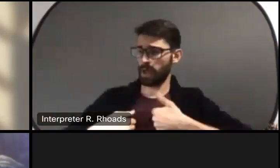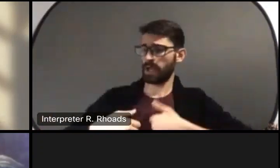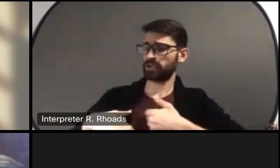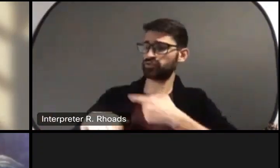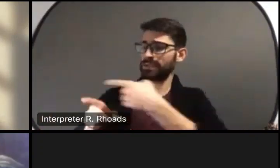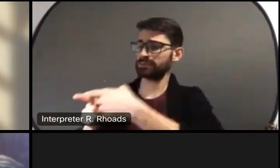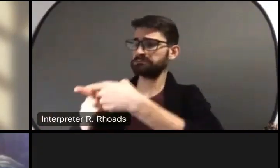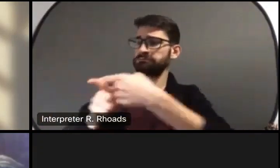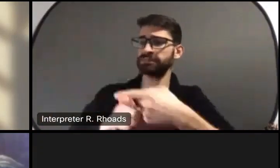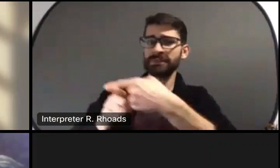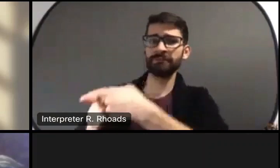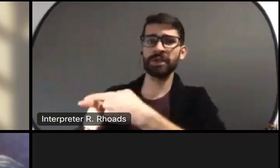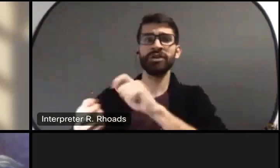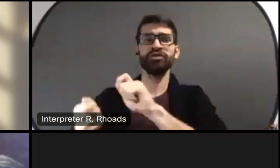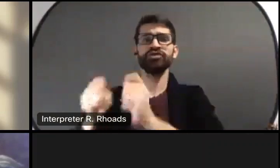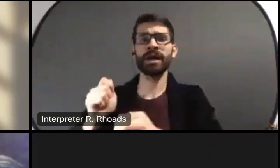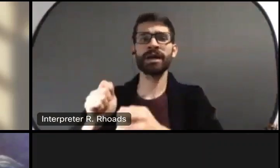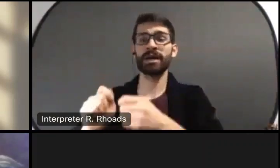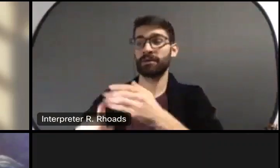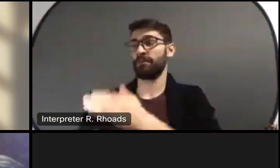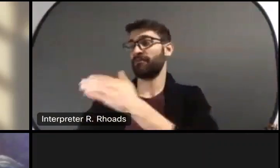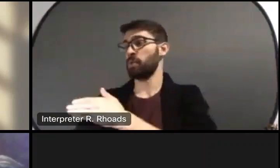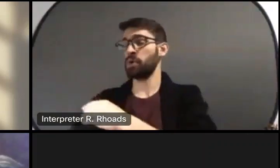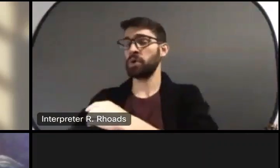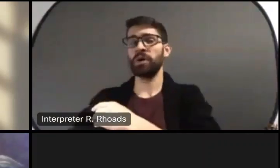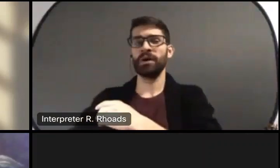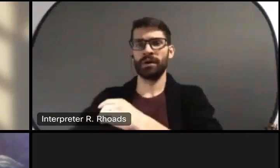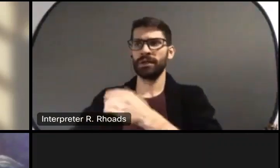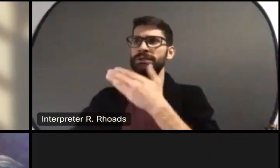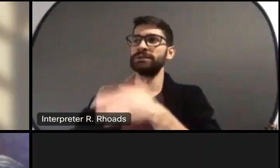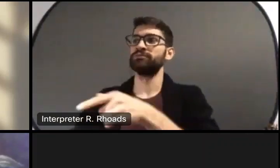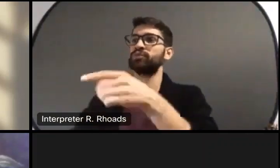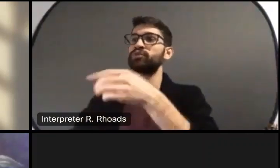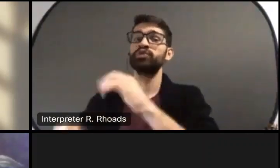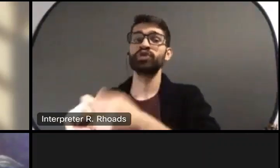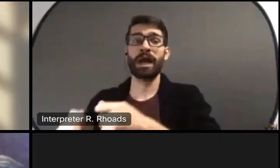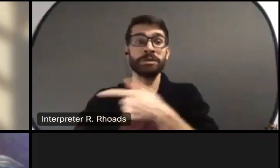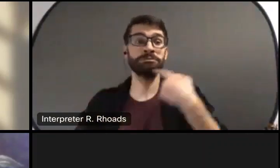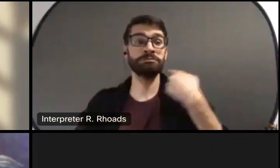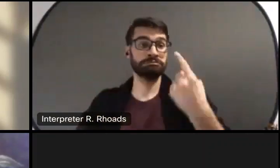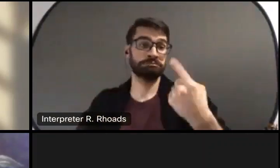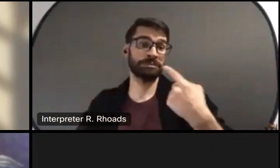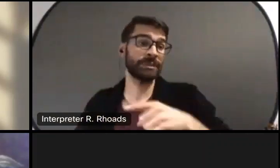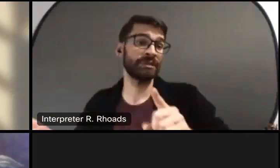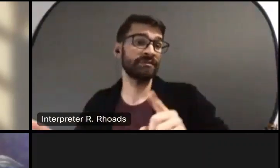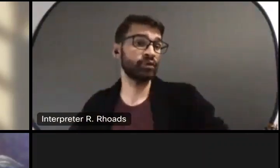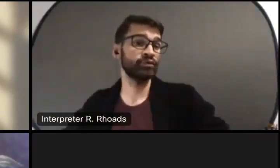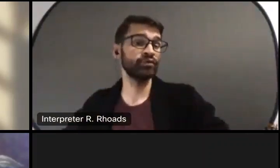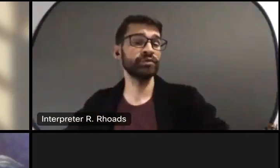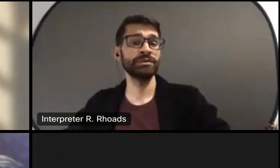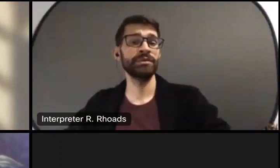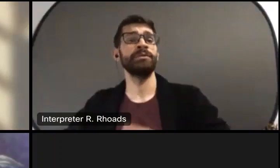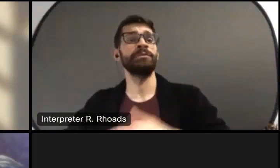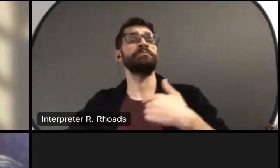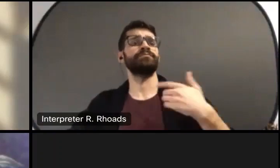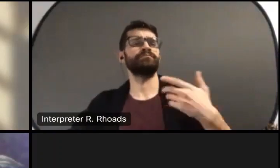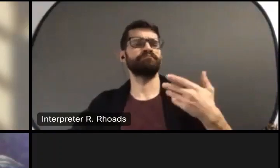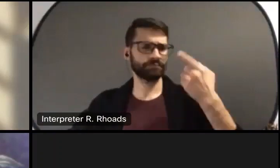to 2023 and then Commissions where it's going into becoming in 2023 and it seems as if those